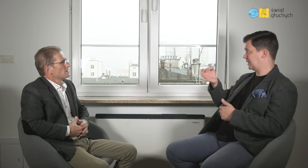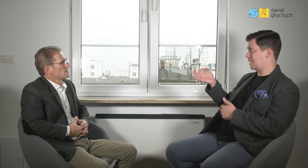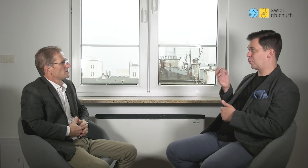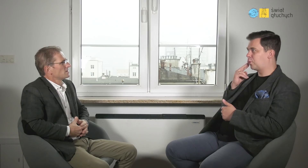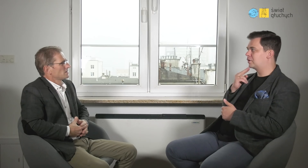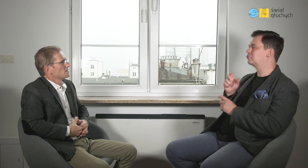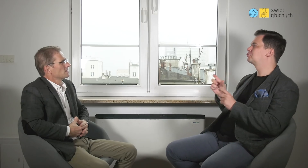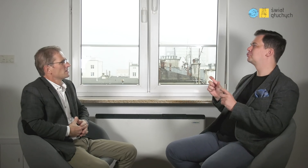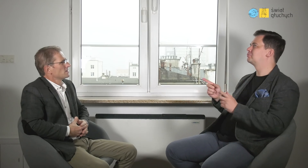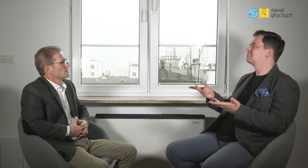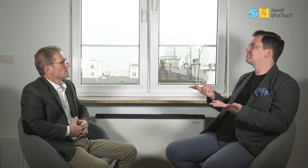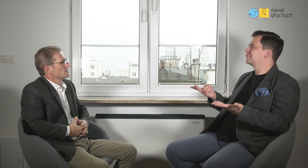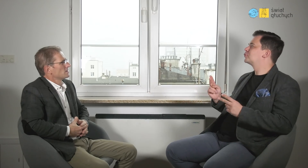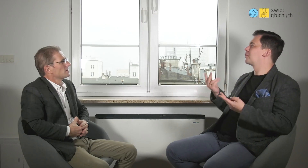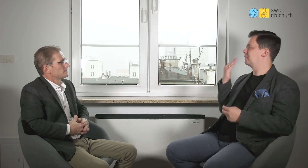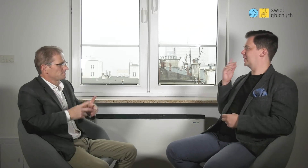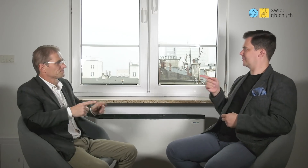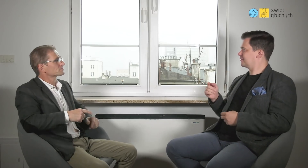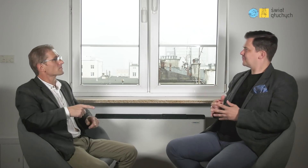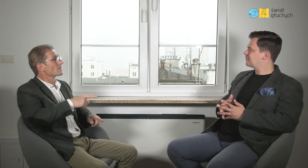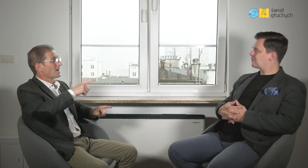You determine them based on your experience Are you doing an analysis among society of deaf people?